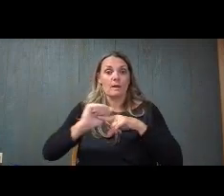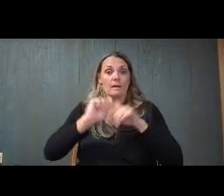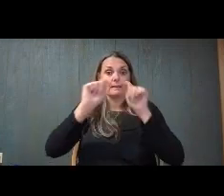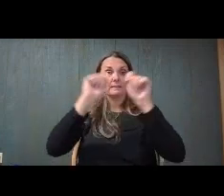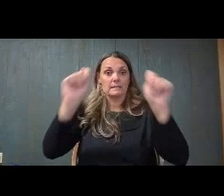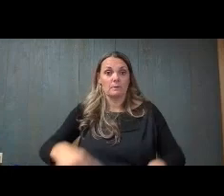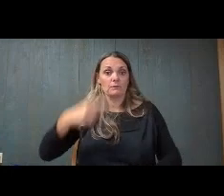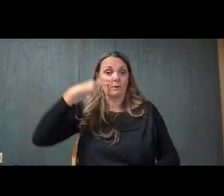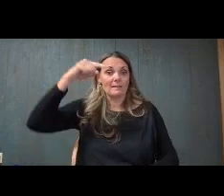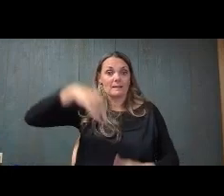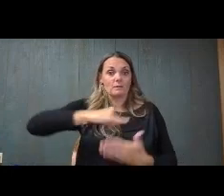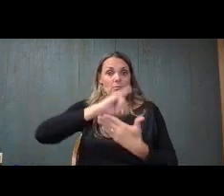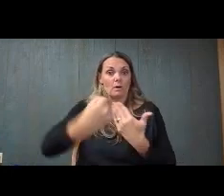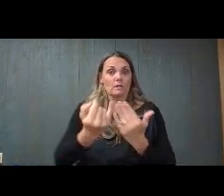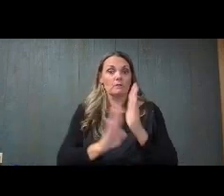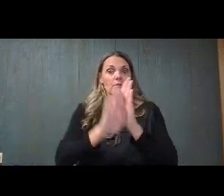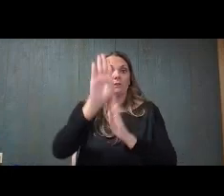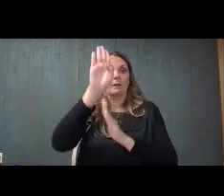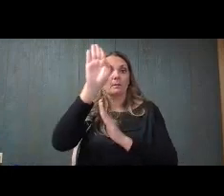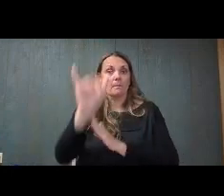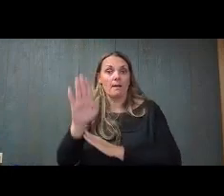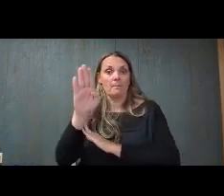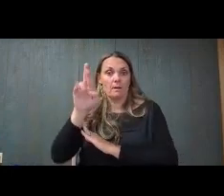will be developed by bureaus. More to come on this.